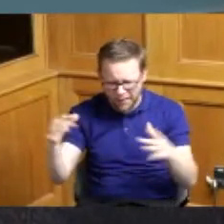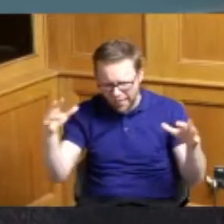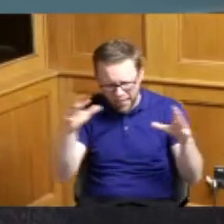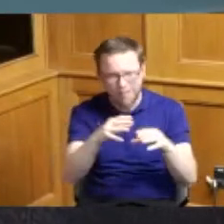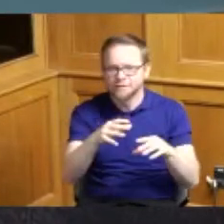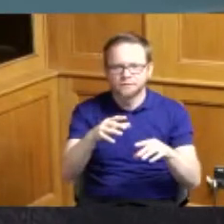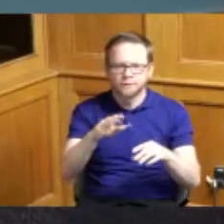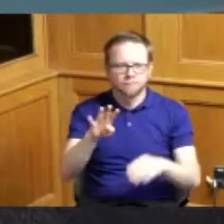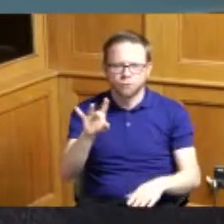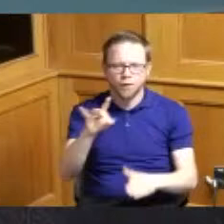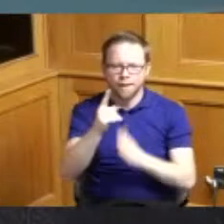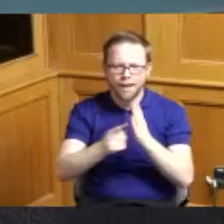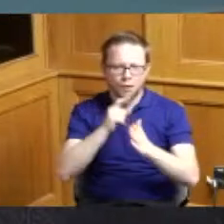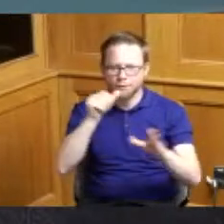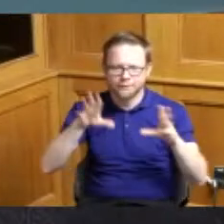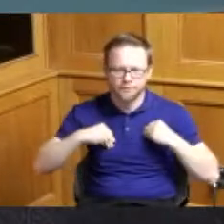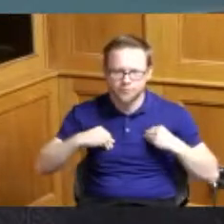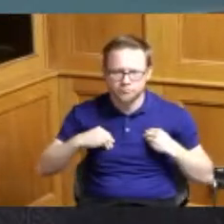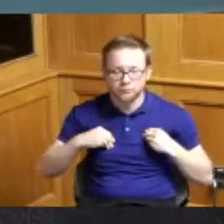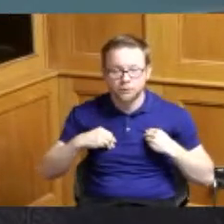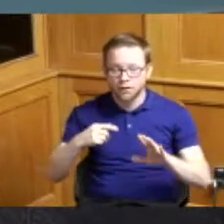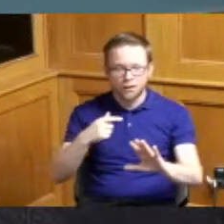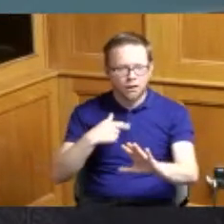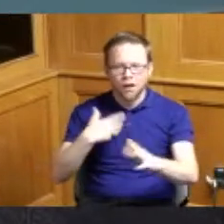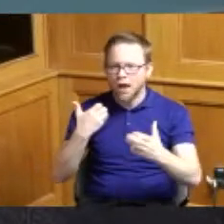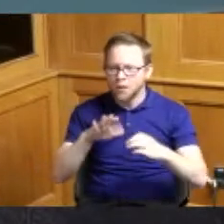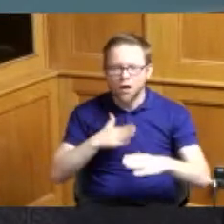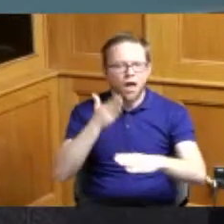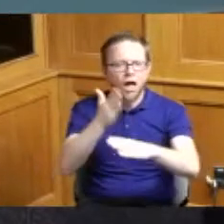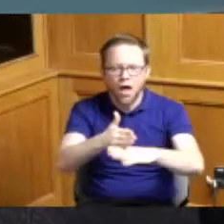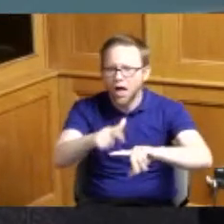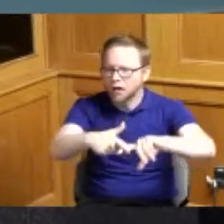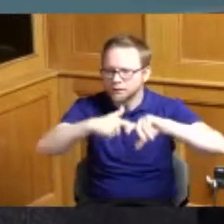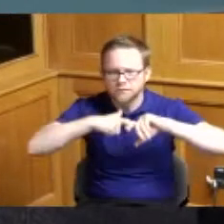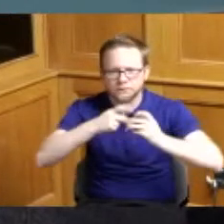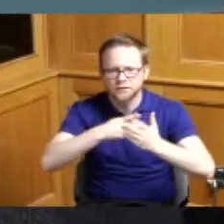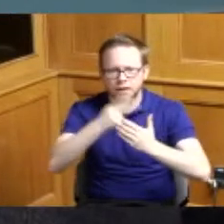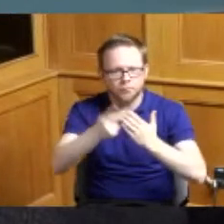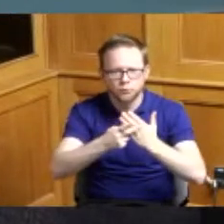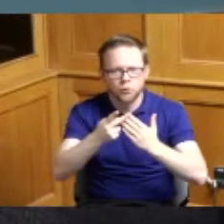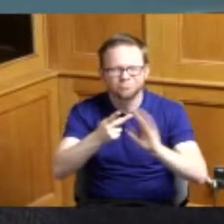now I don't want to get in the way of stopping it and my colleagues are probably moving forward